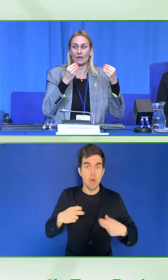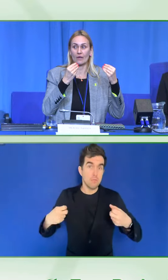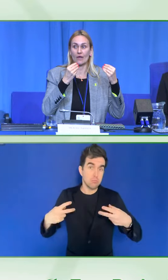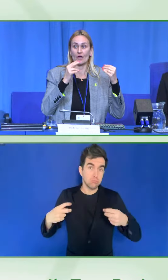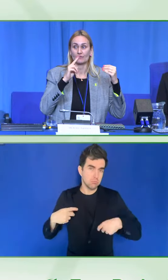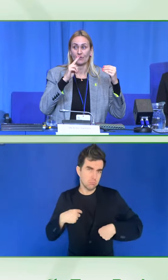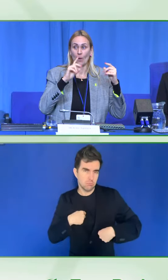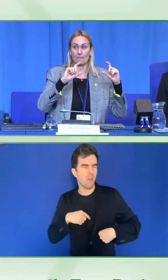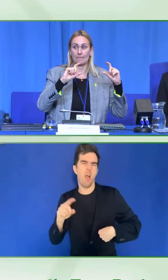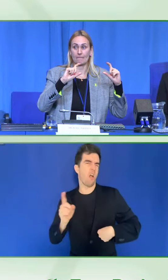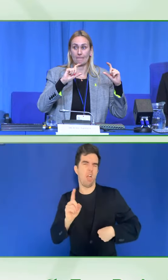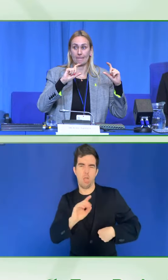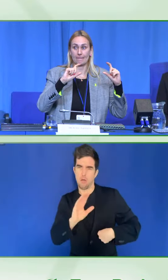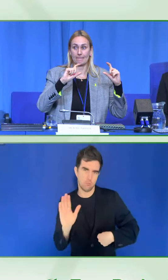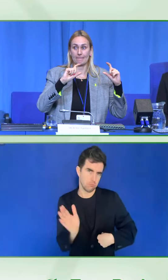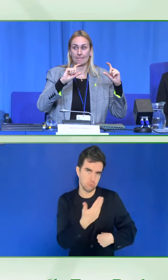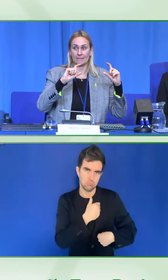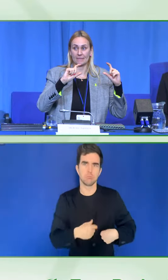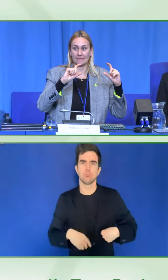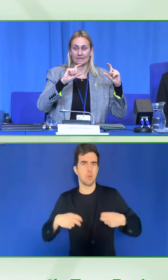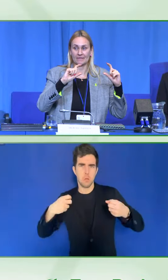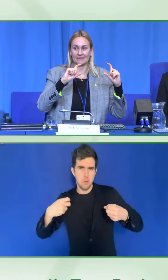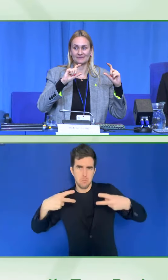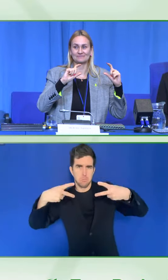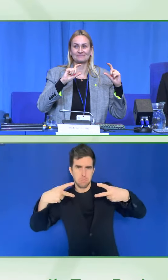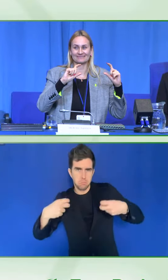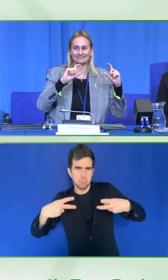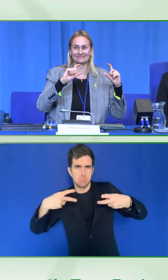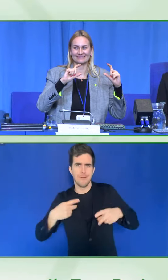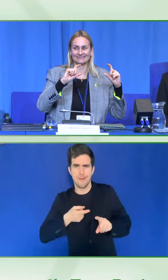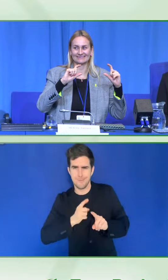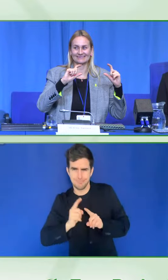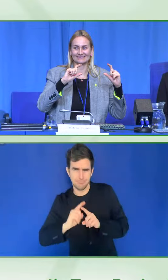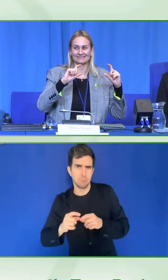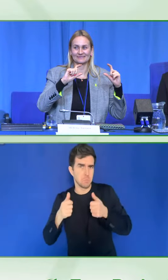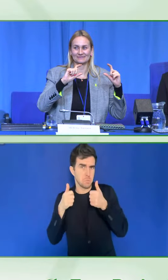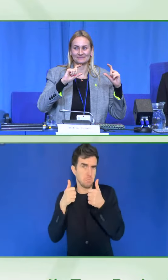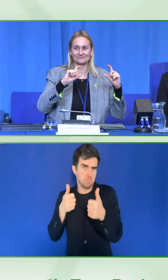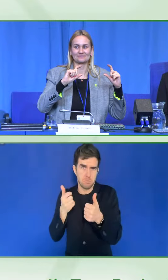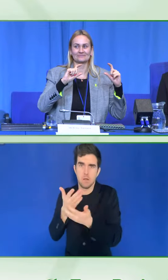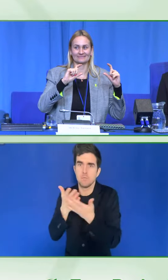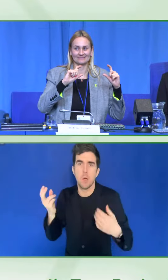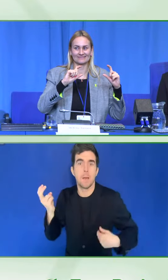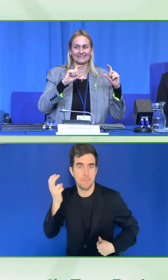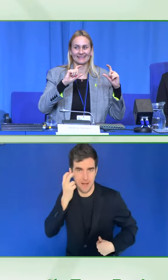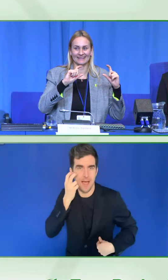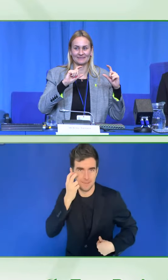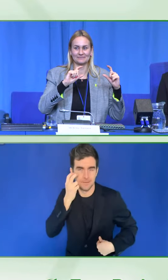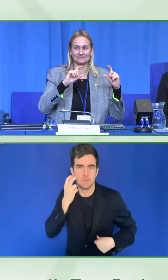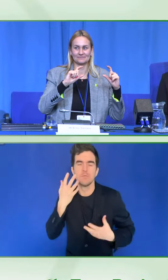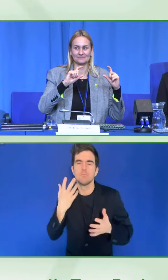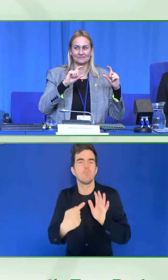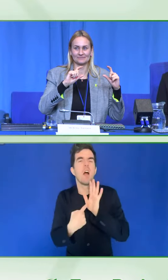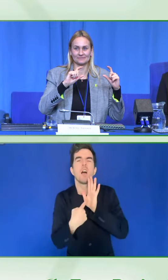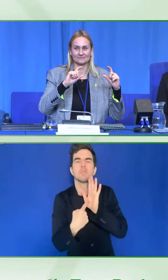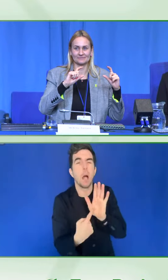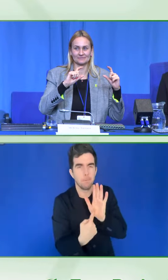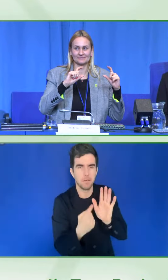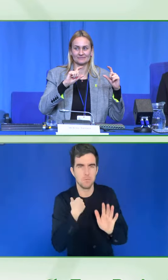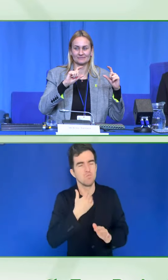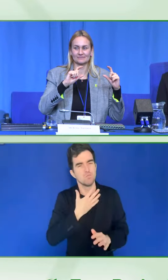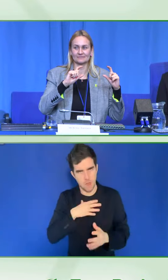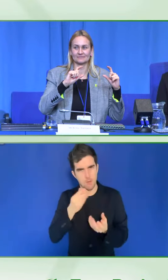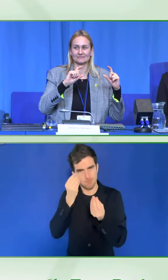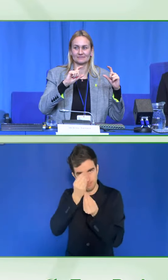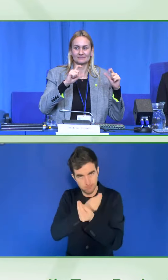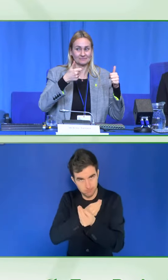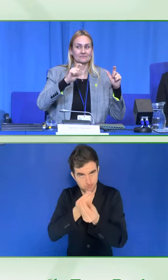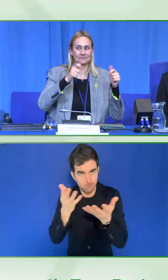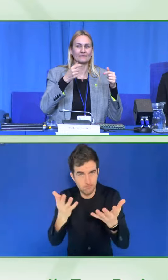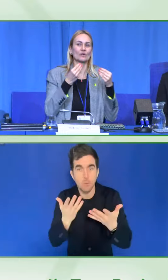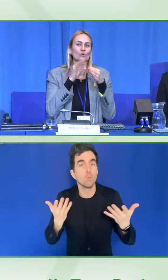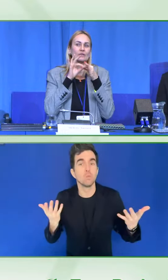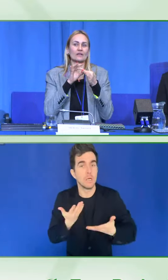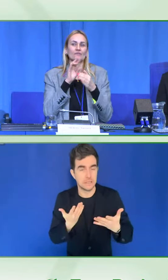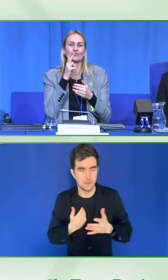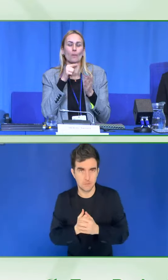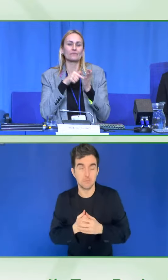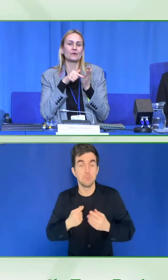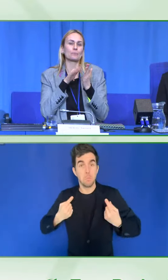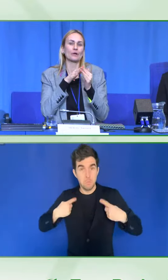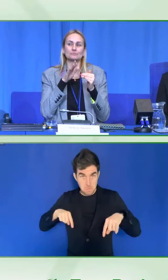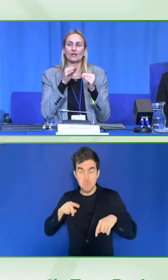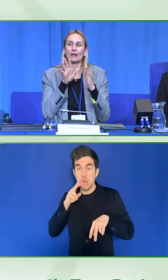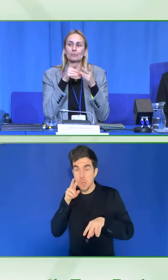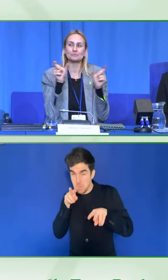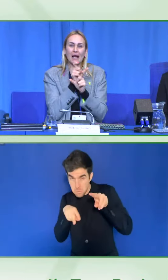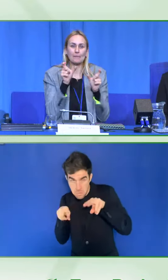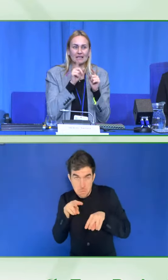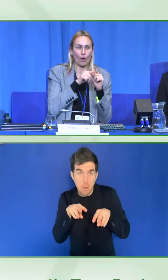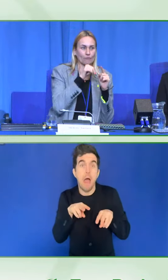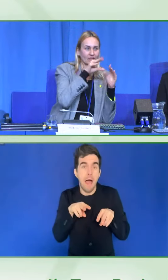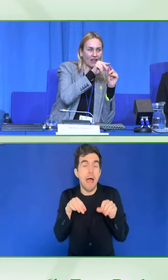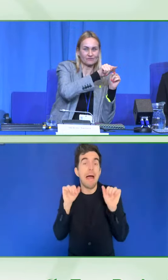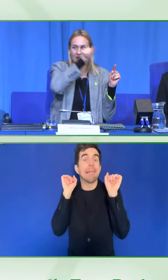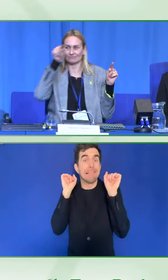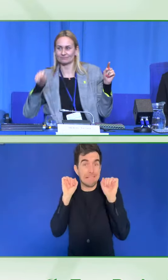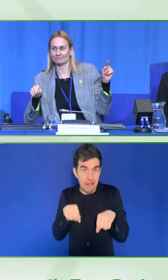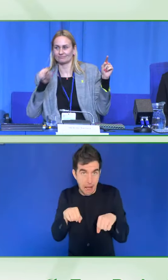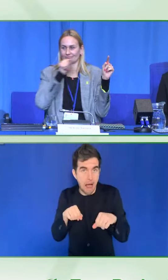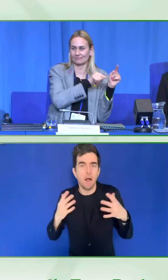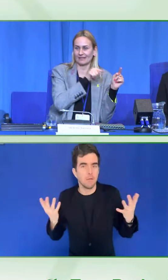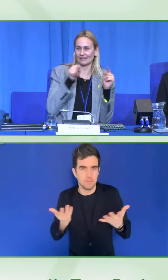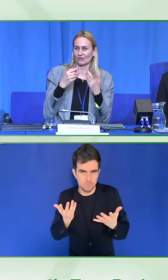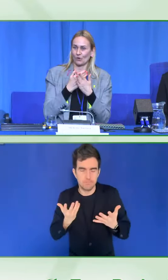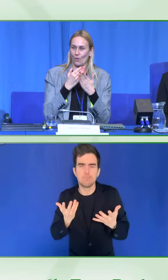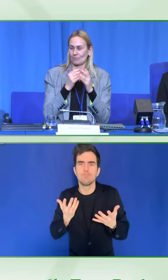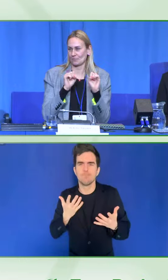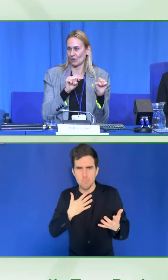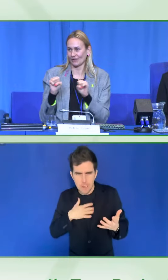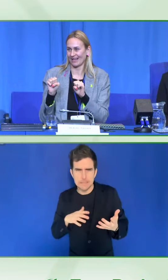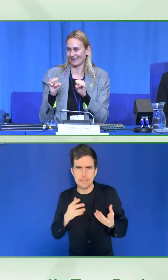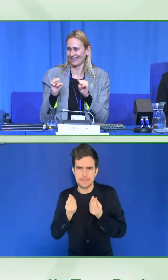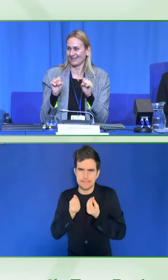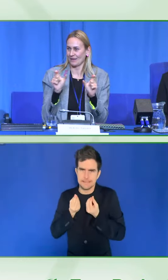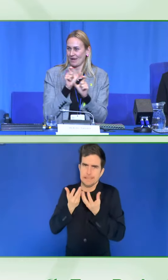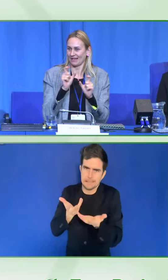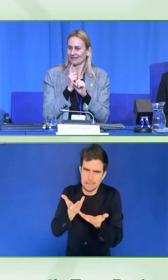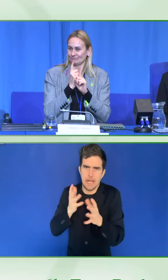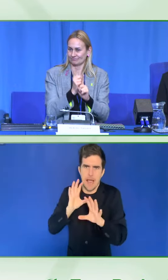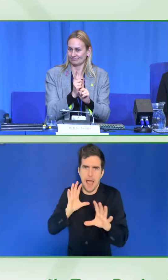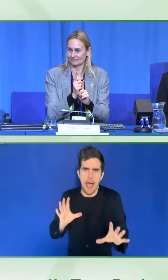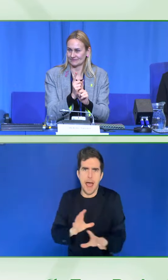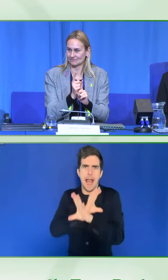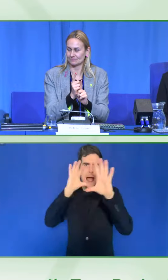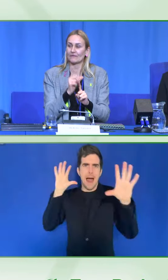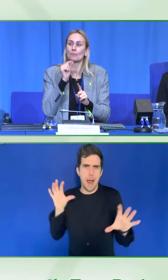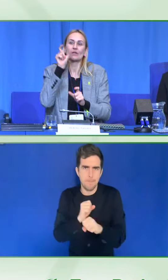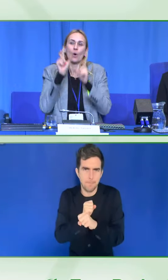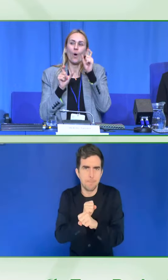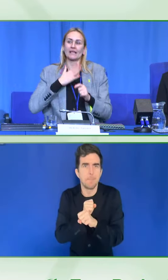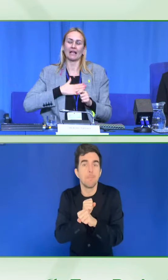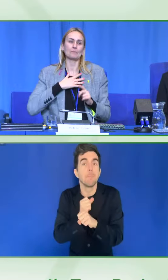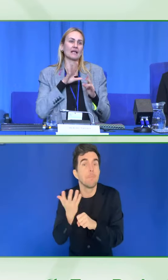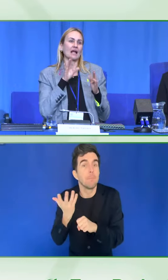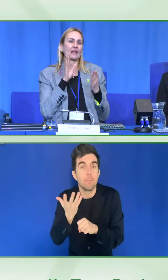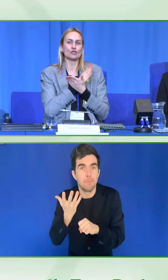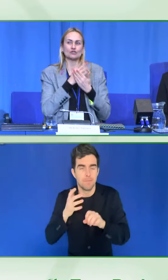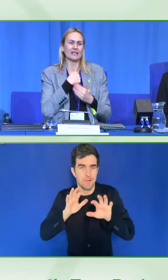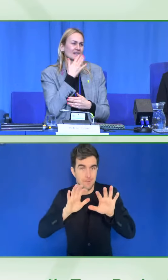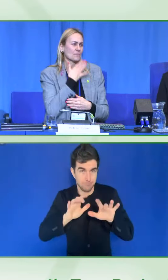I am a deaf woman and a deaf individual and we want to provide possibility and accessibility